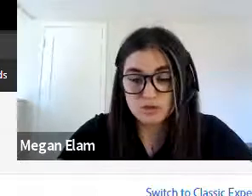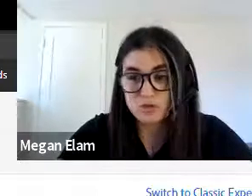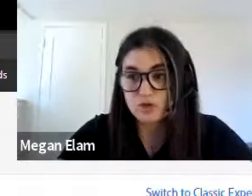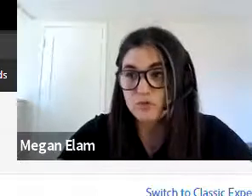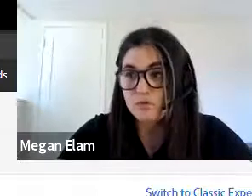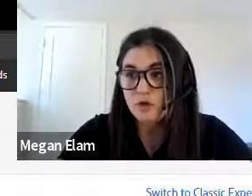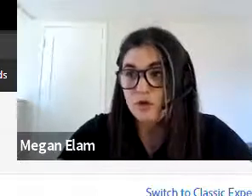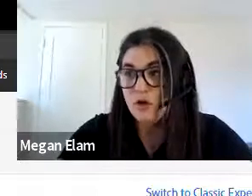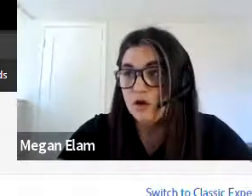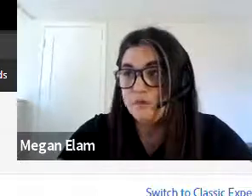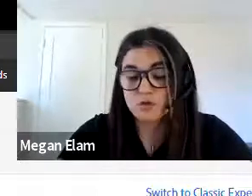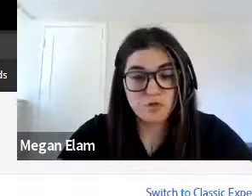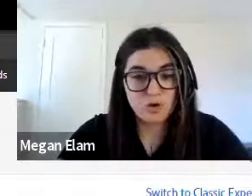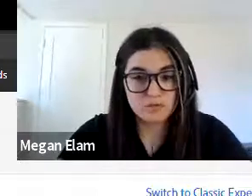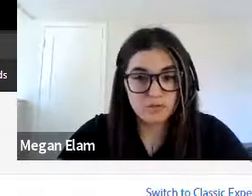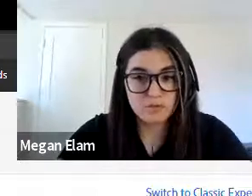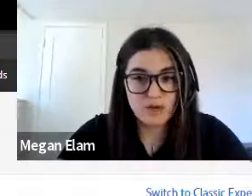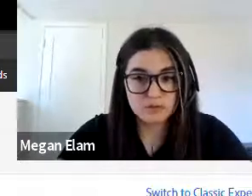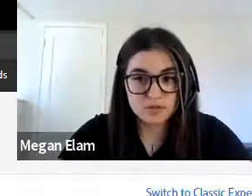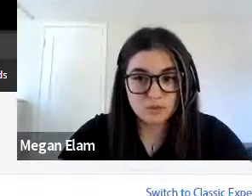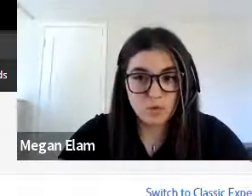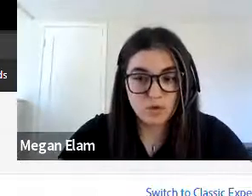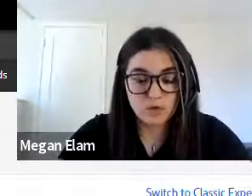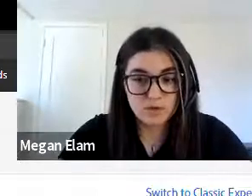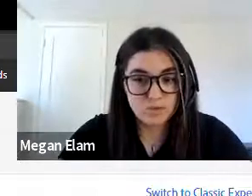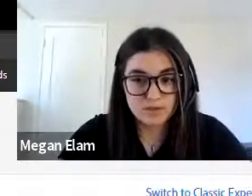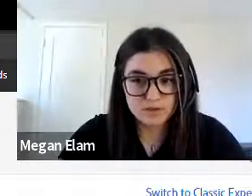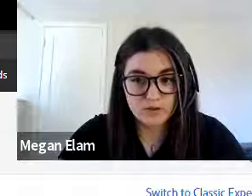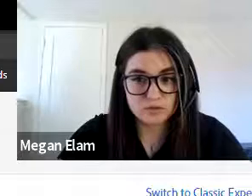YouTube channel. So you can always reference back to this recording, as well as the other